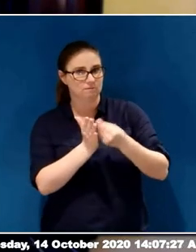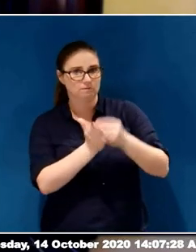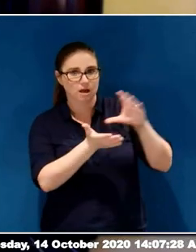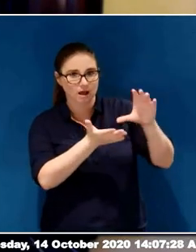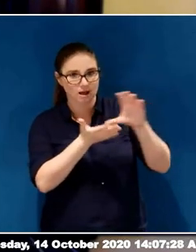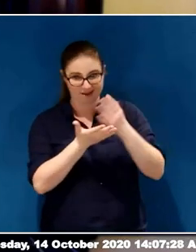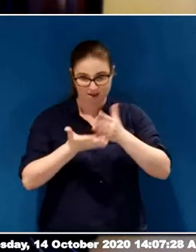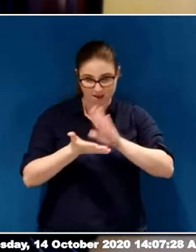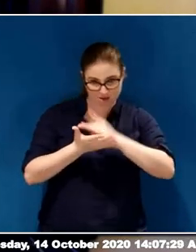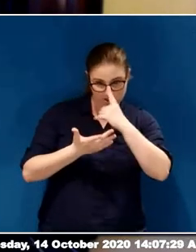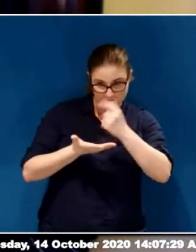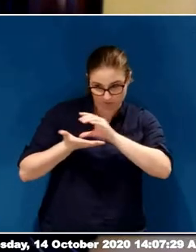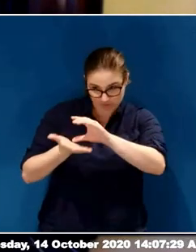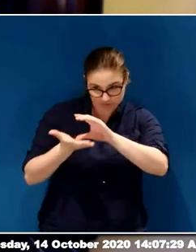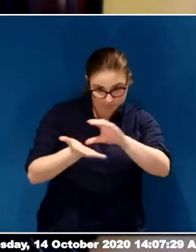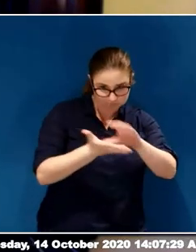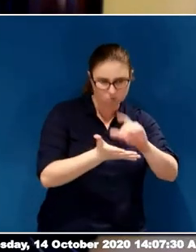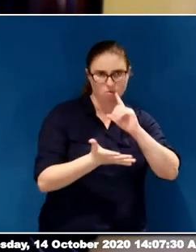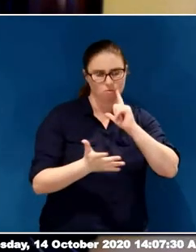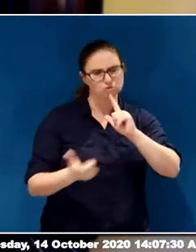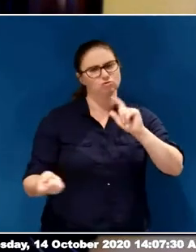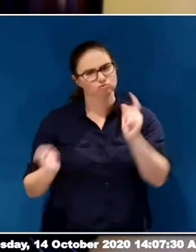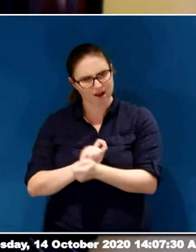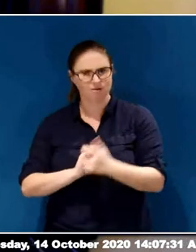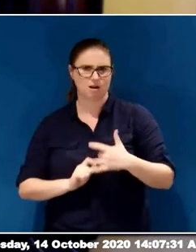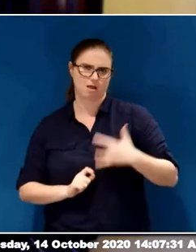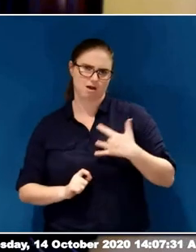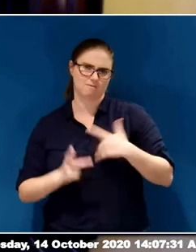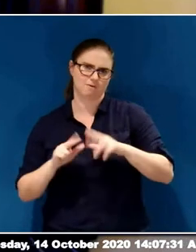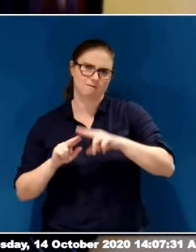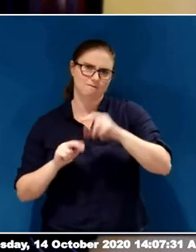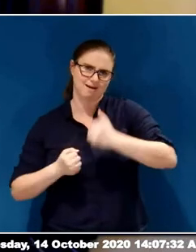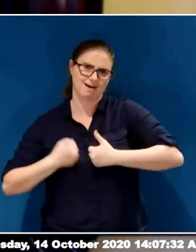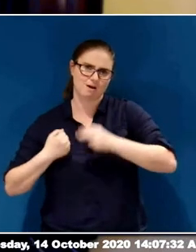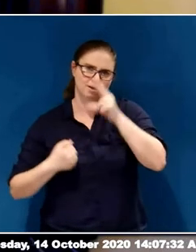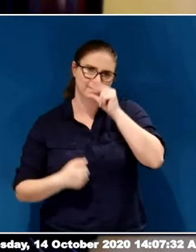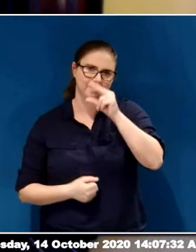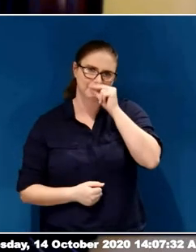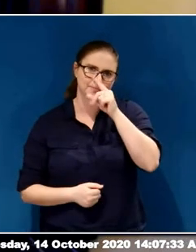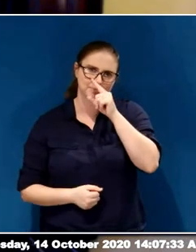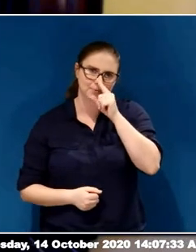Can I take you now, Dr de Bruin, to a recommendation you make in